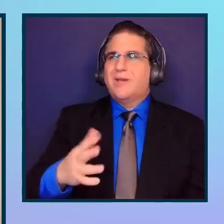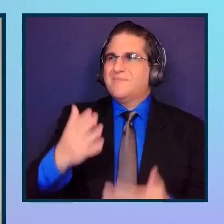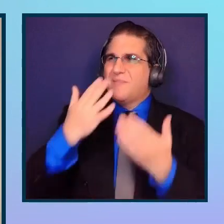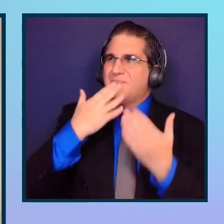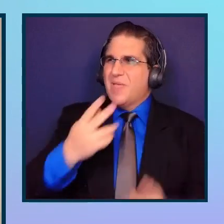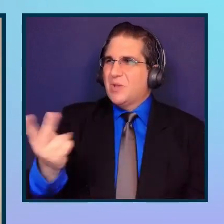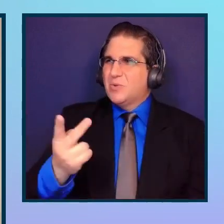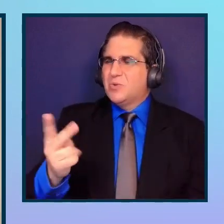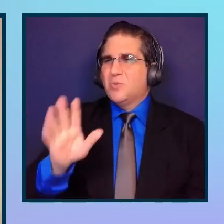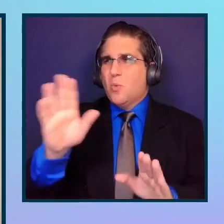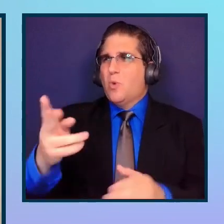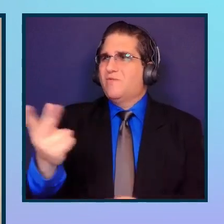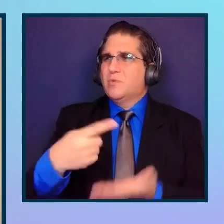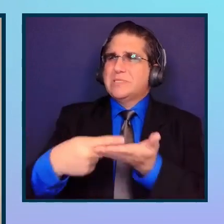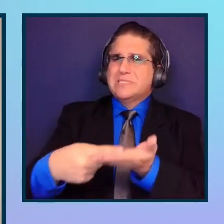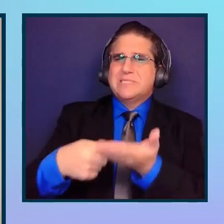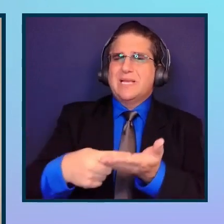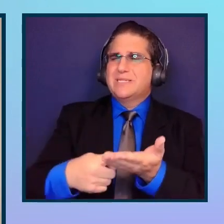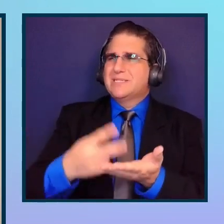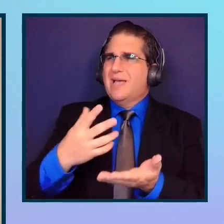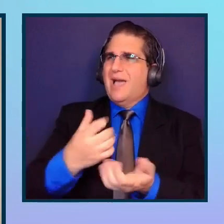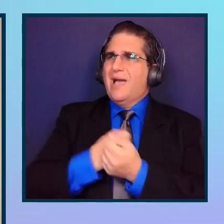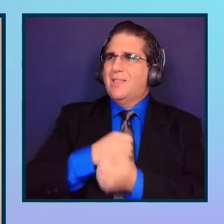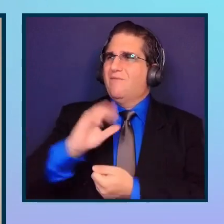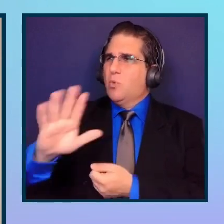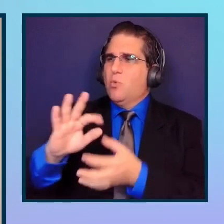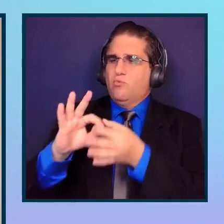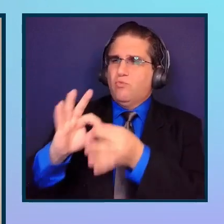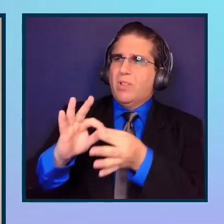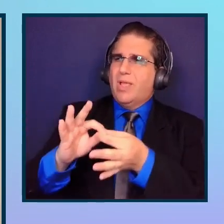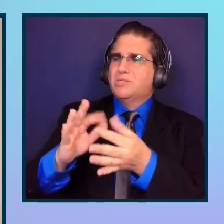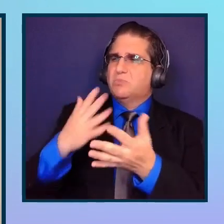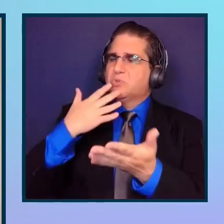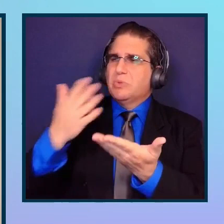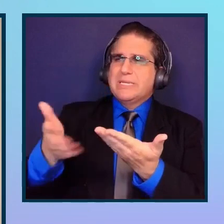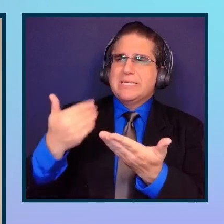You guys have such great chemistry and I love the ideas that you both were exploring.